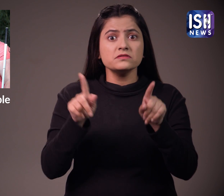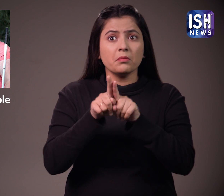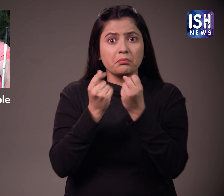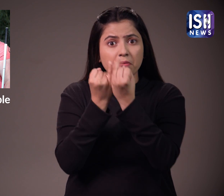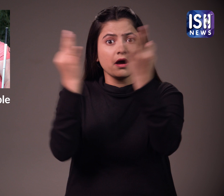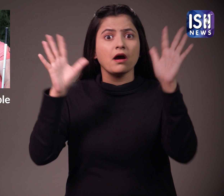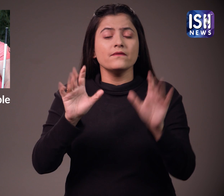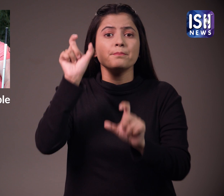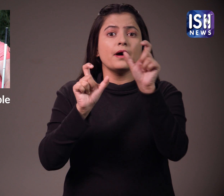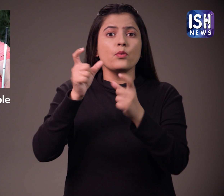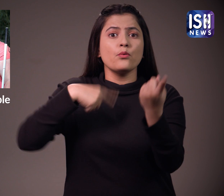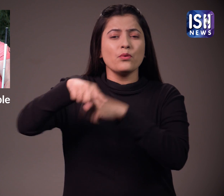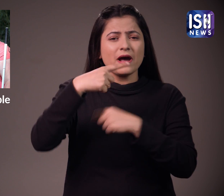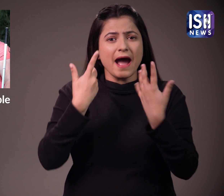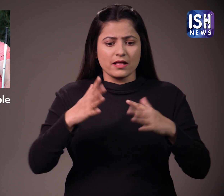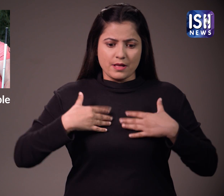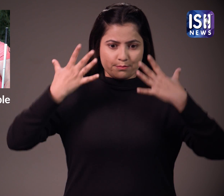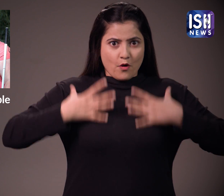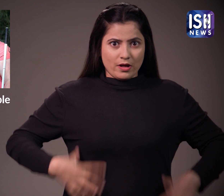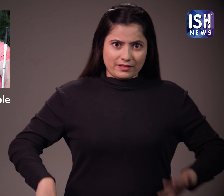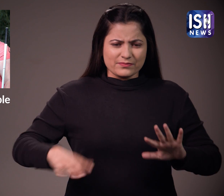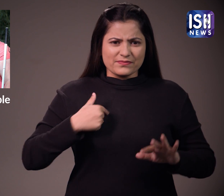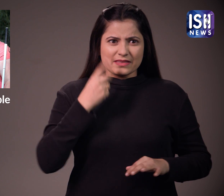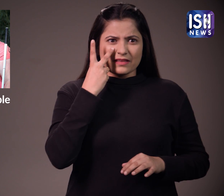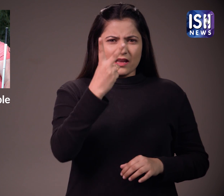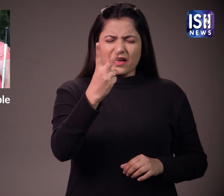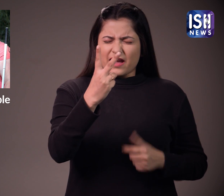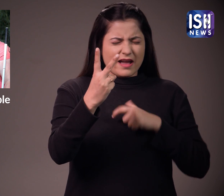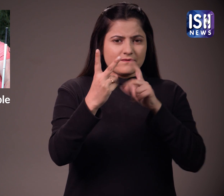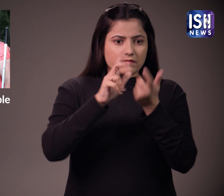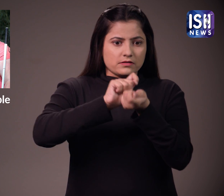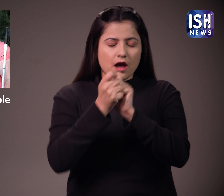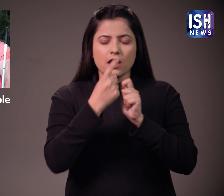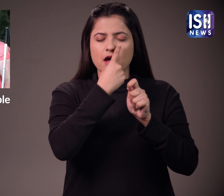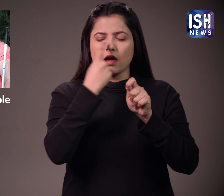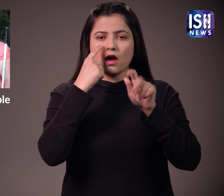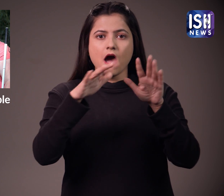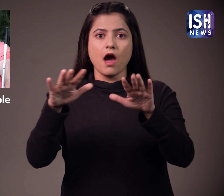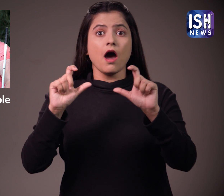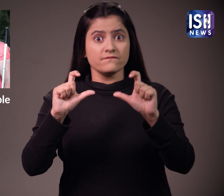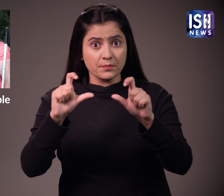There are many able-bodied individuals who intentionally become blind,